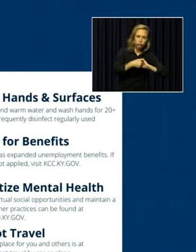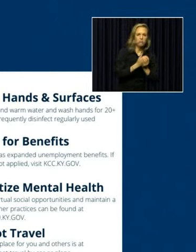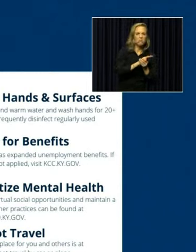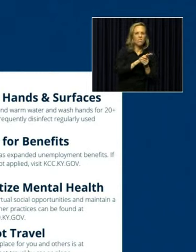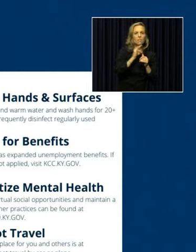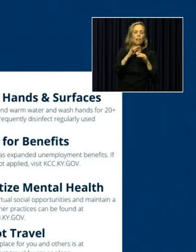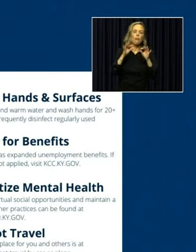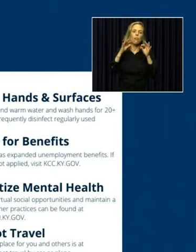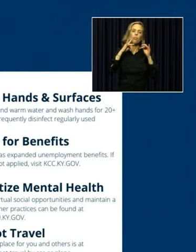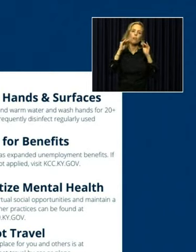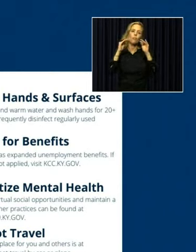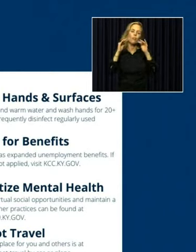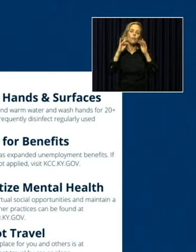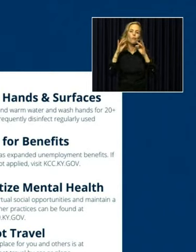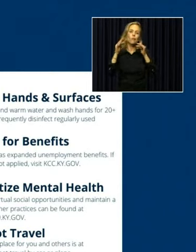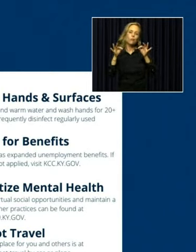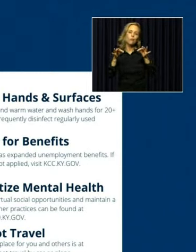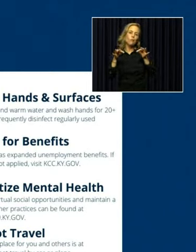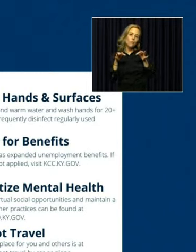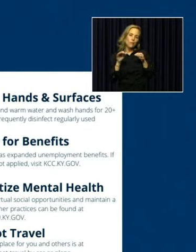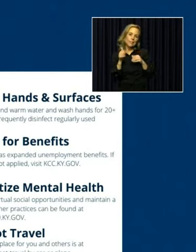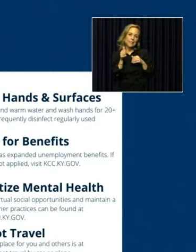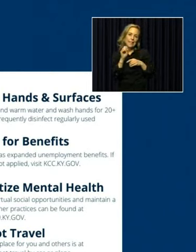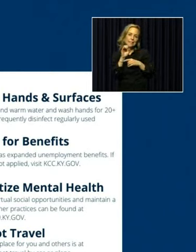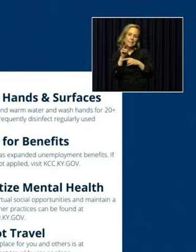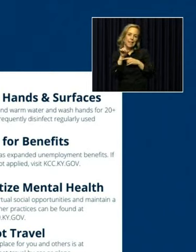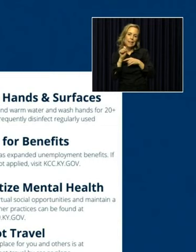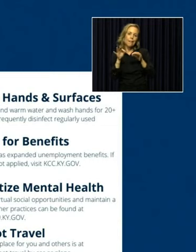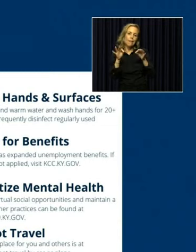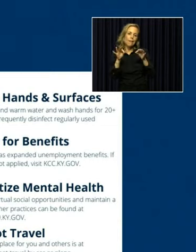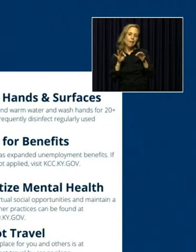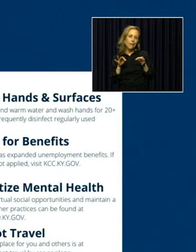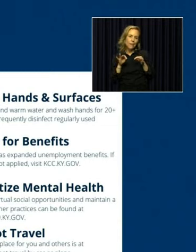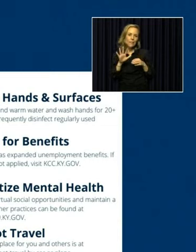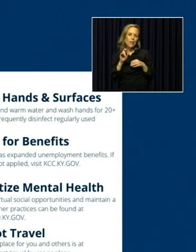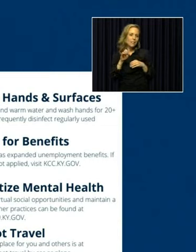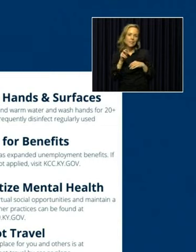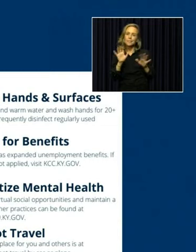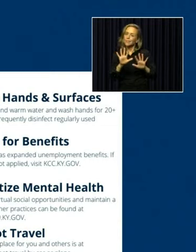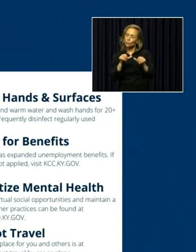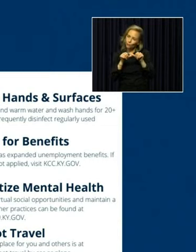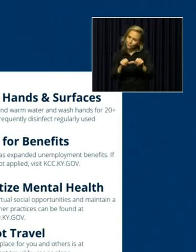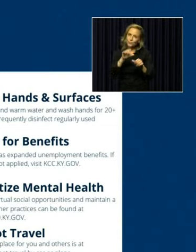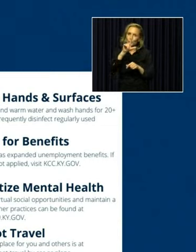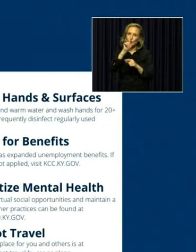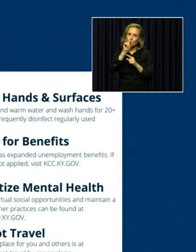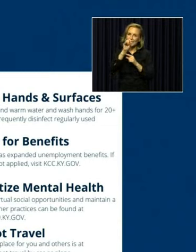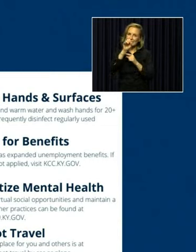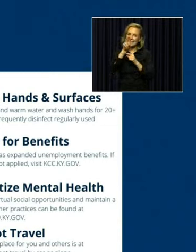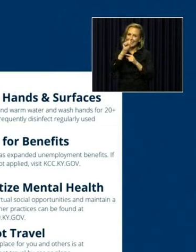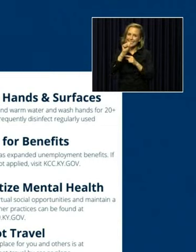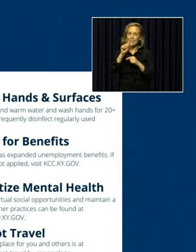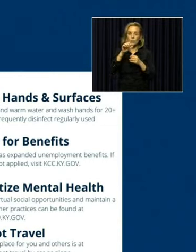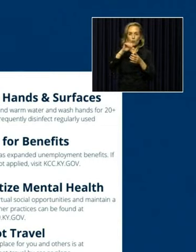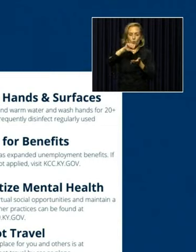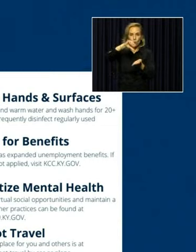STILL MANY OF YOU OUT THERE GETTING ERROR MESSENGERS SAYING YOU DO NOT. YOU QUALIFY. WE'RE GOING TO MAKE SURE IT